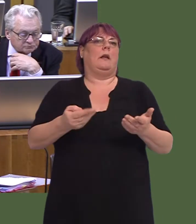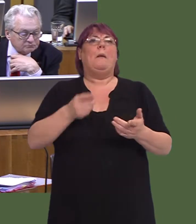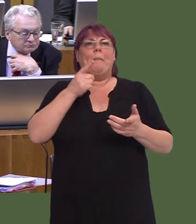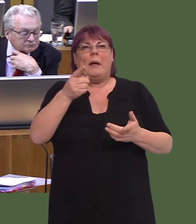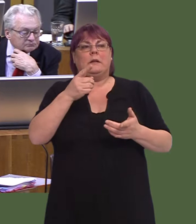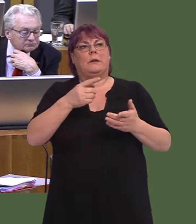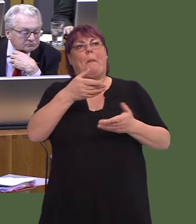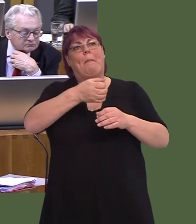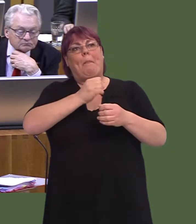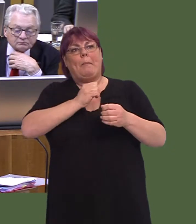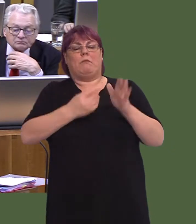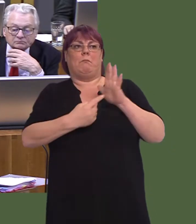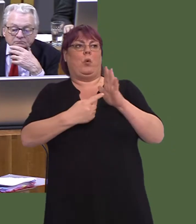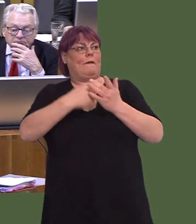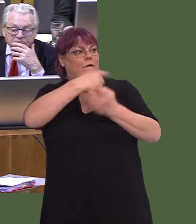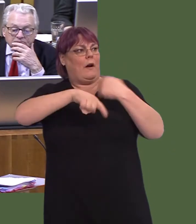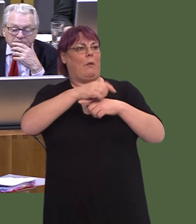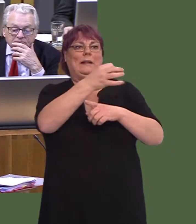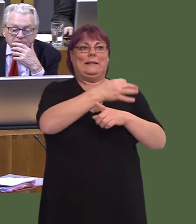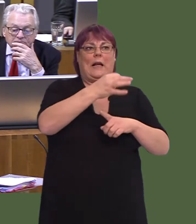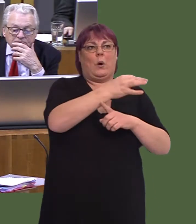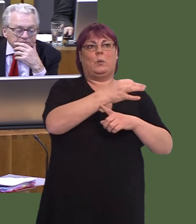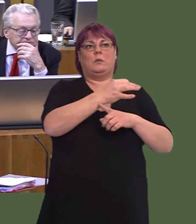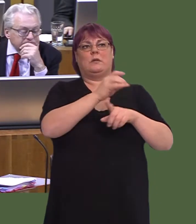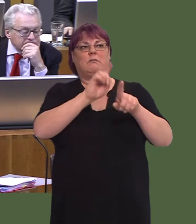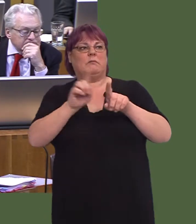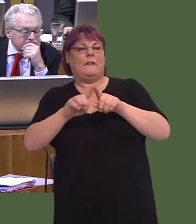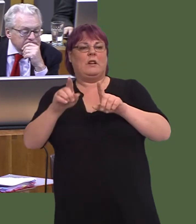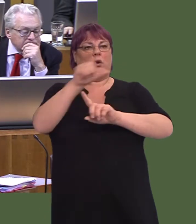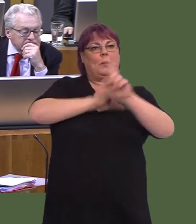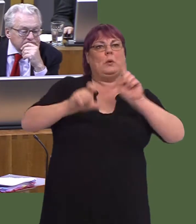assets to our towns and villages and communities across Wales, and we want to make sure that